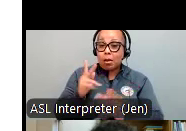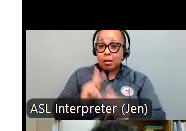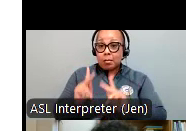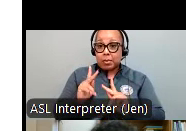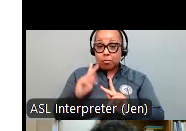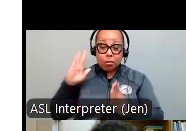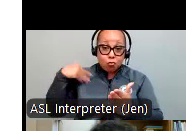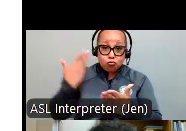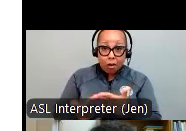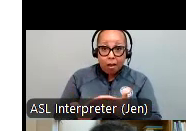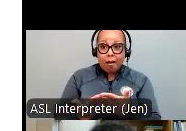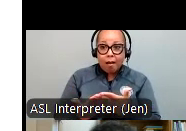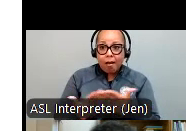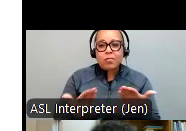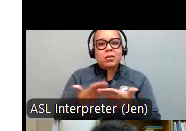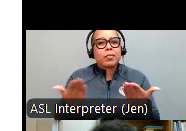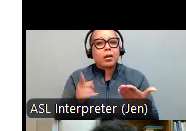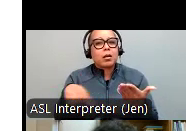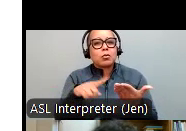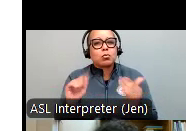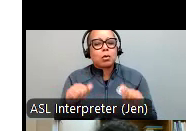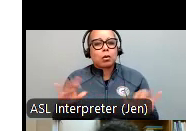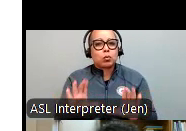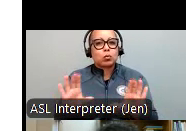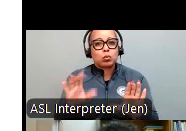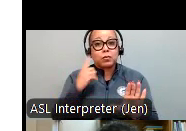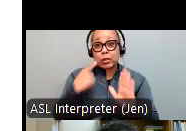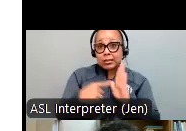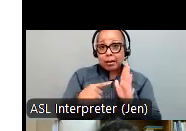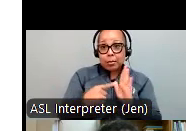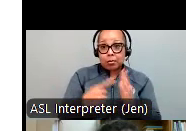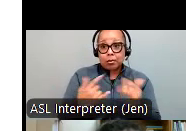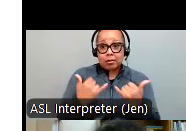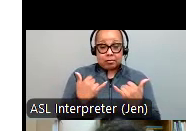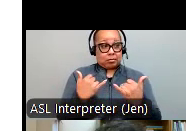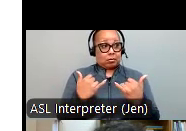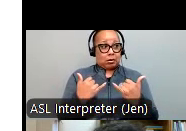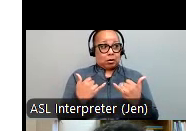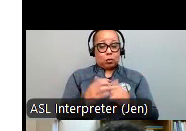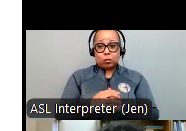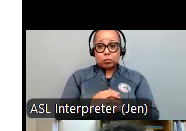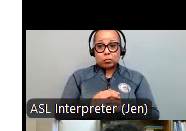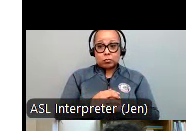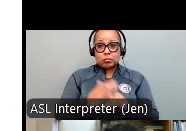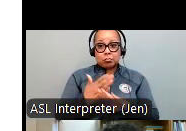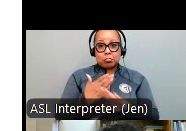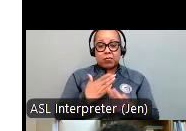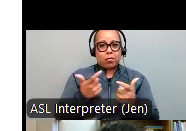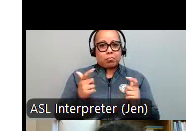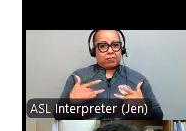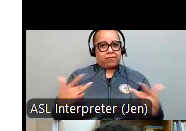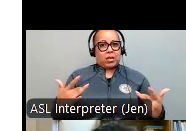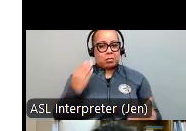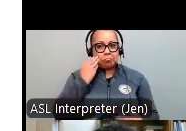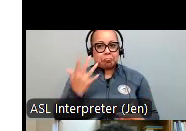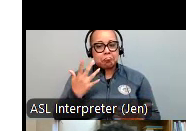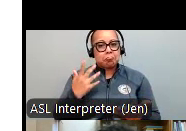arrive, something that you could do, fix it now before the big event [is] check out your website